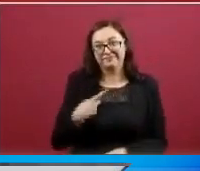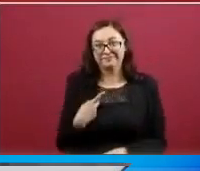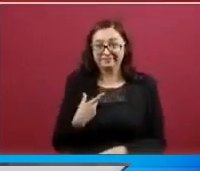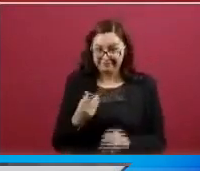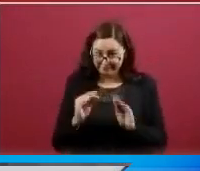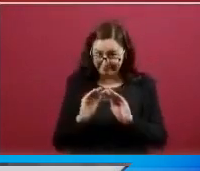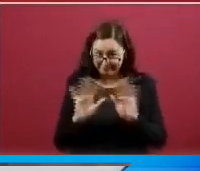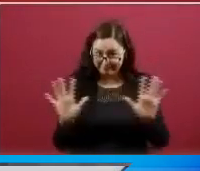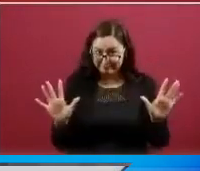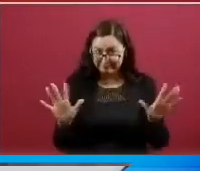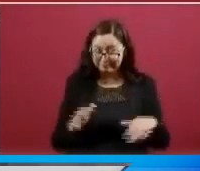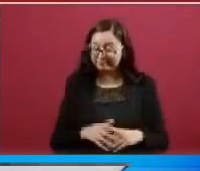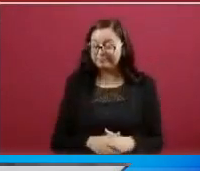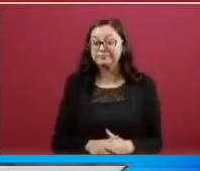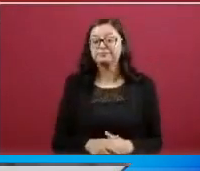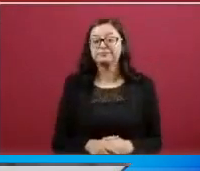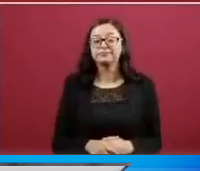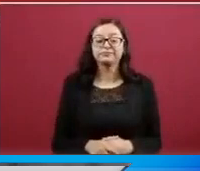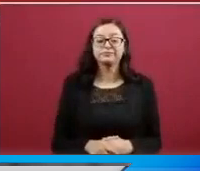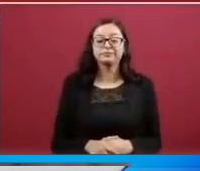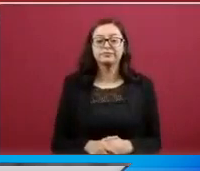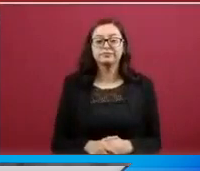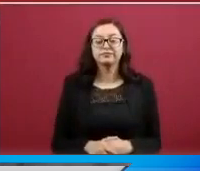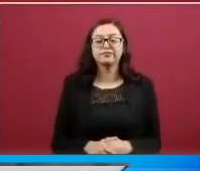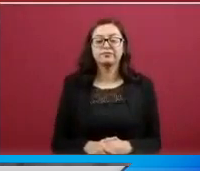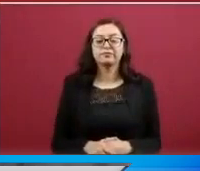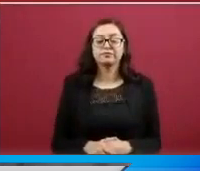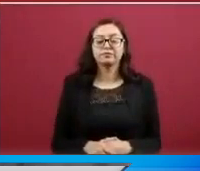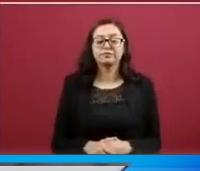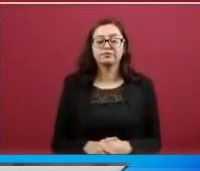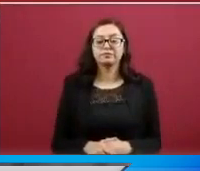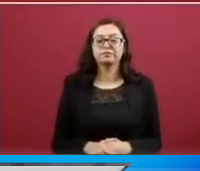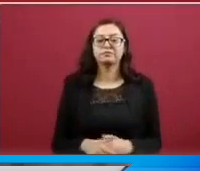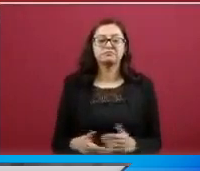Its decisions are respected, but PEMEX and the Federal Electricity Commission will be rescued